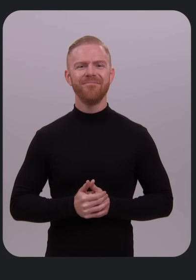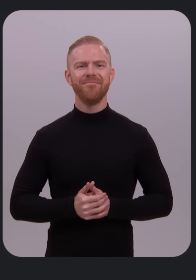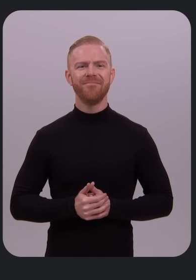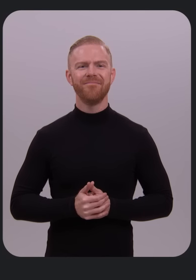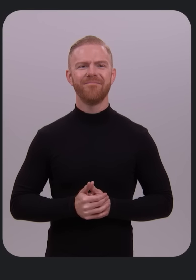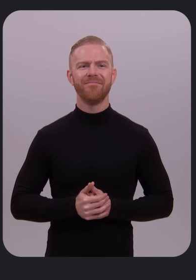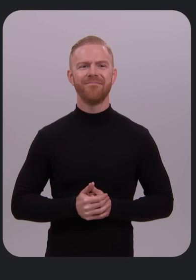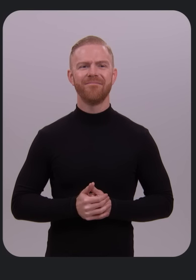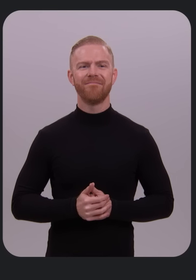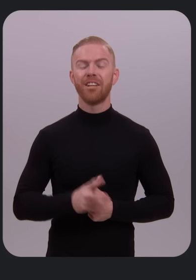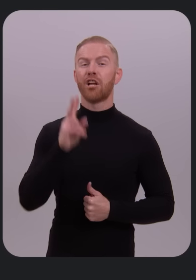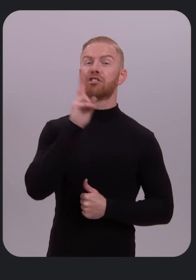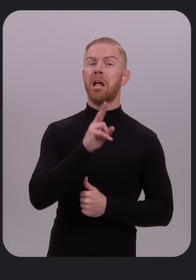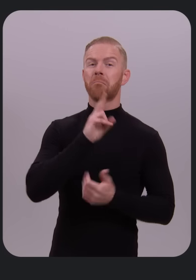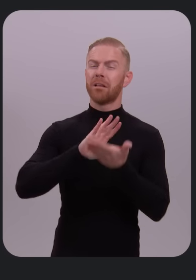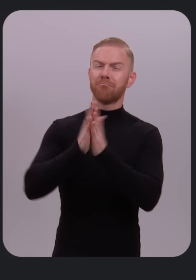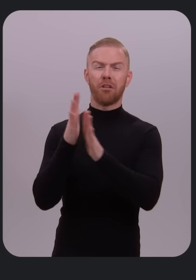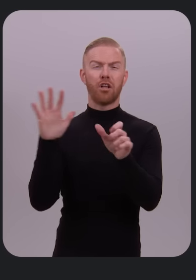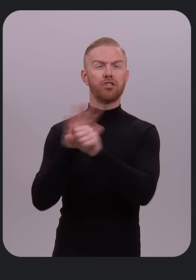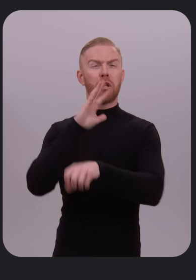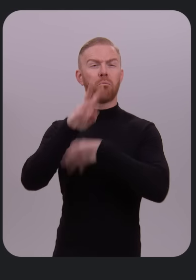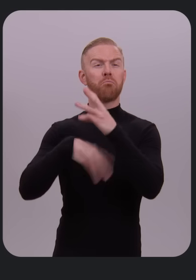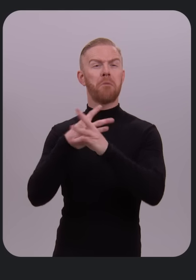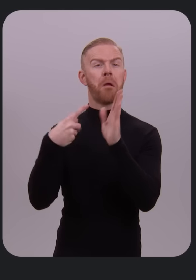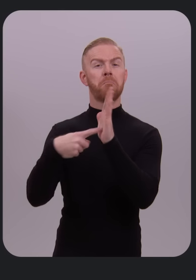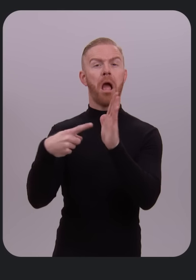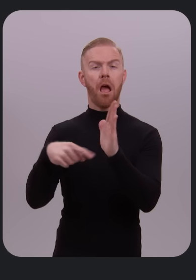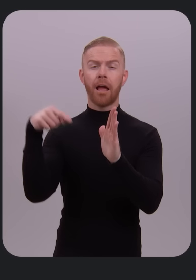Making Gemini a full world model is a critical step in unlocking